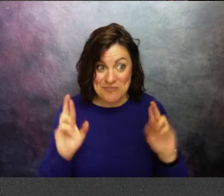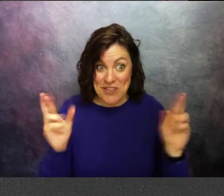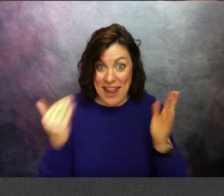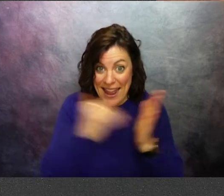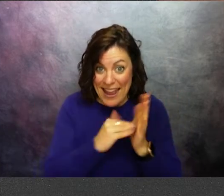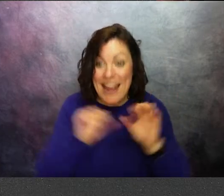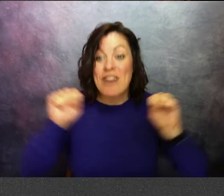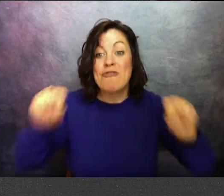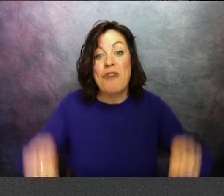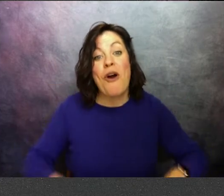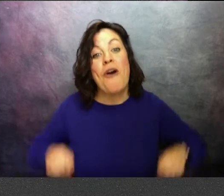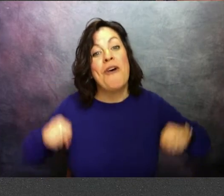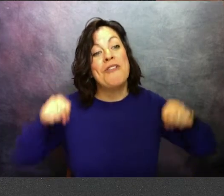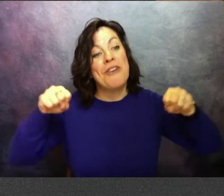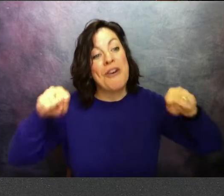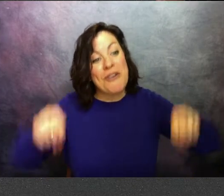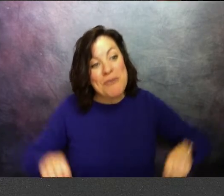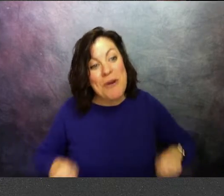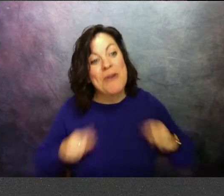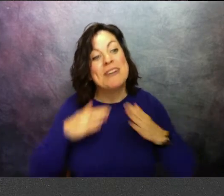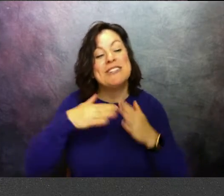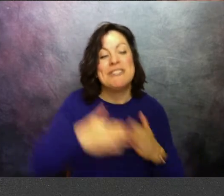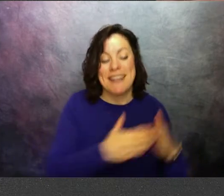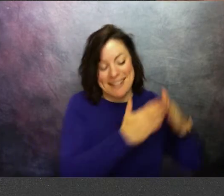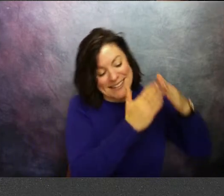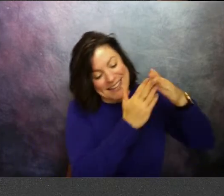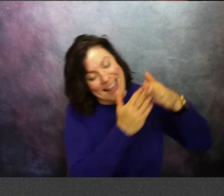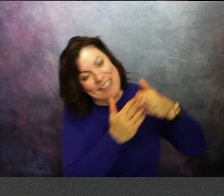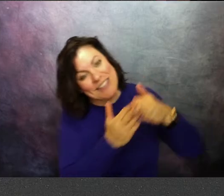Row, row, row your boat gently down the stream.